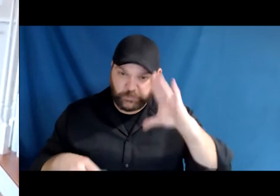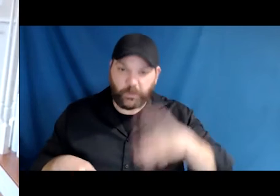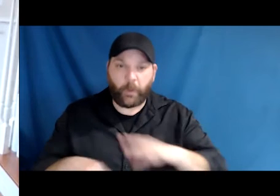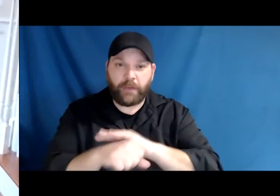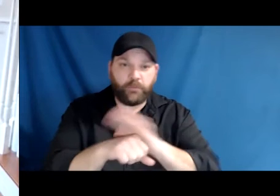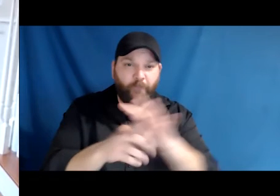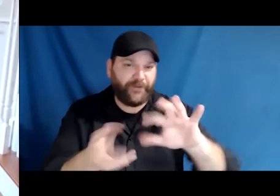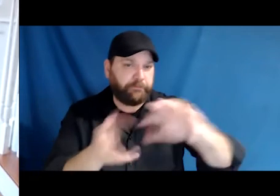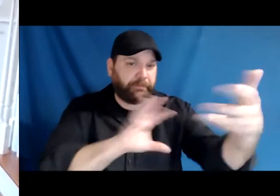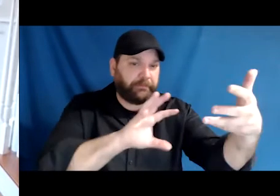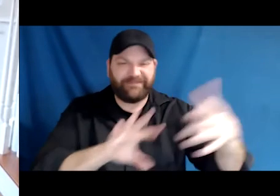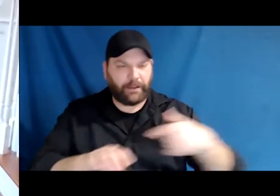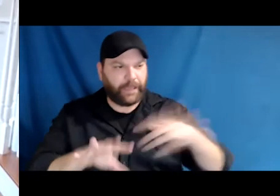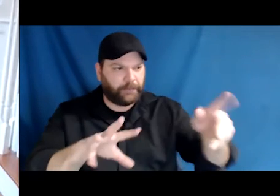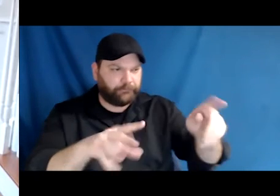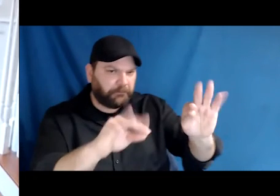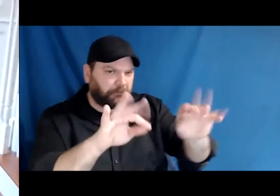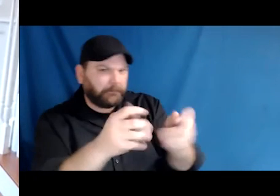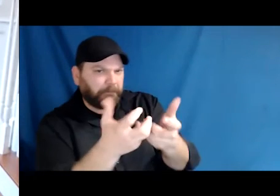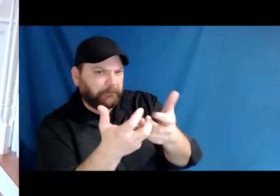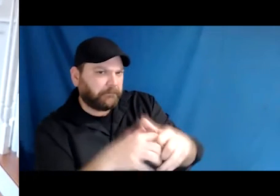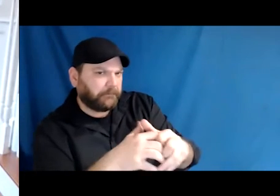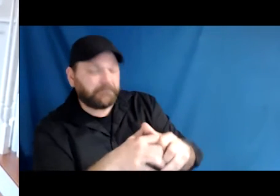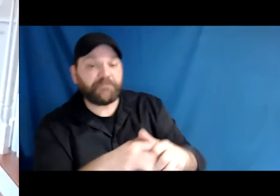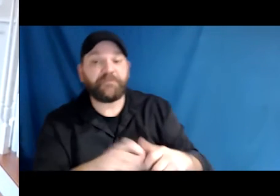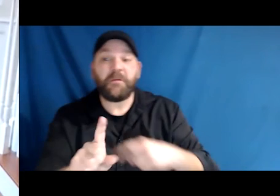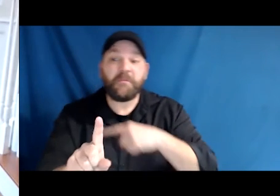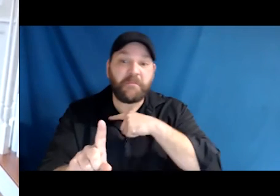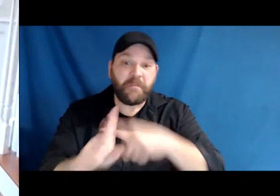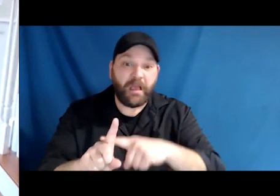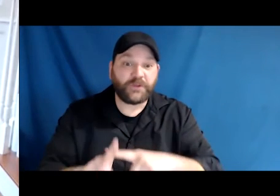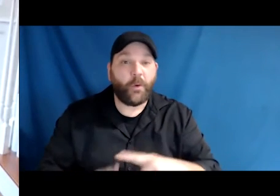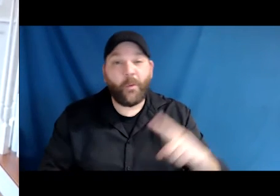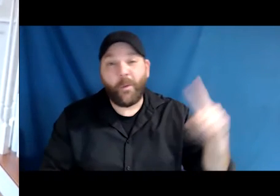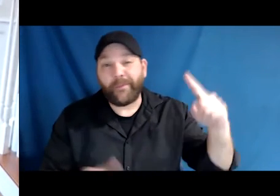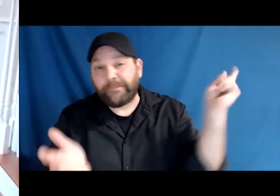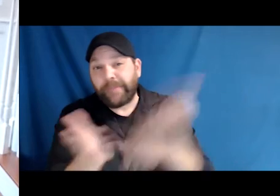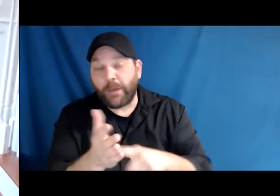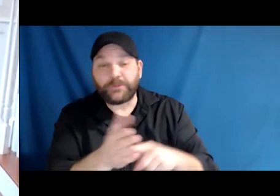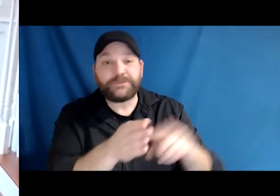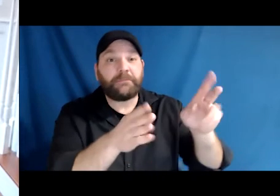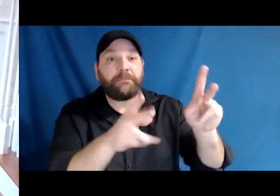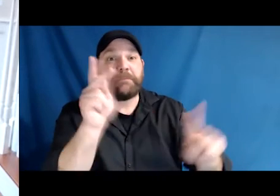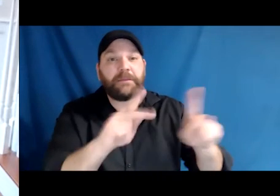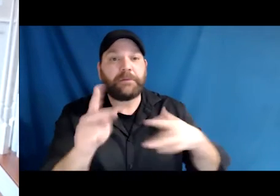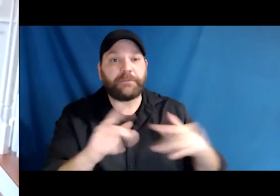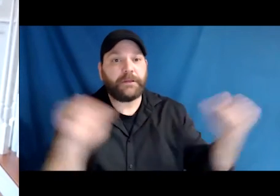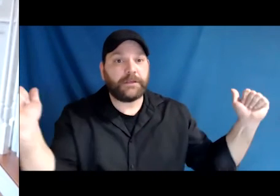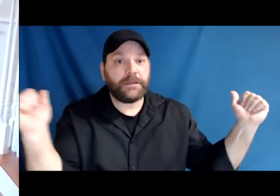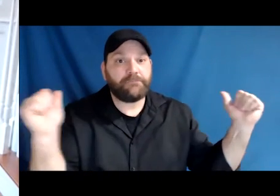she also transitioned a major 1,000 person event to virtual delivery within 48 hours notice.